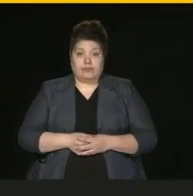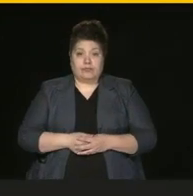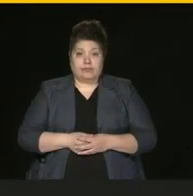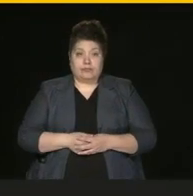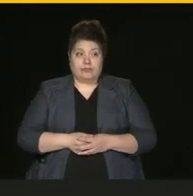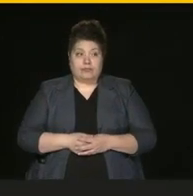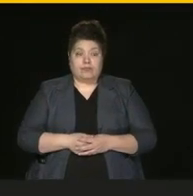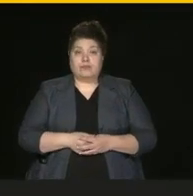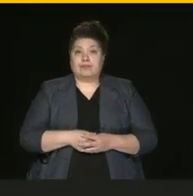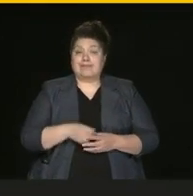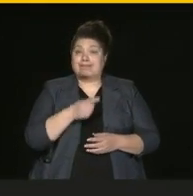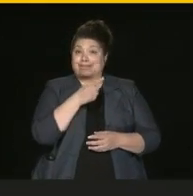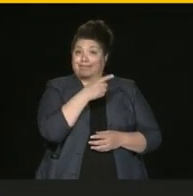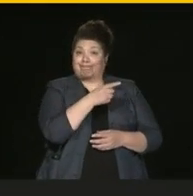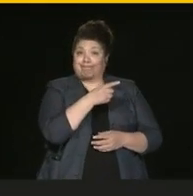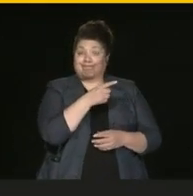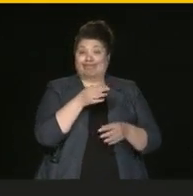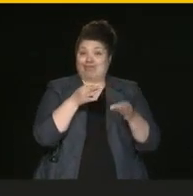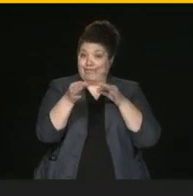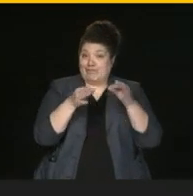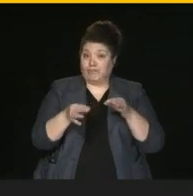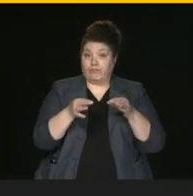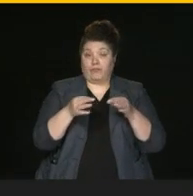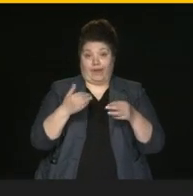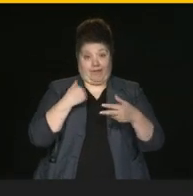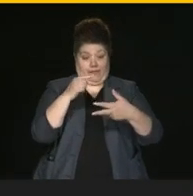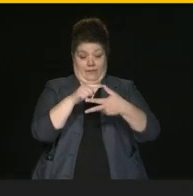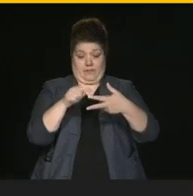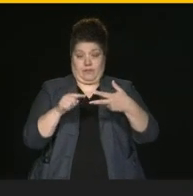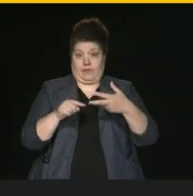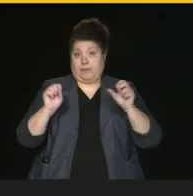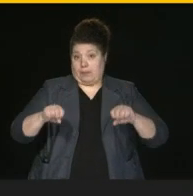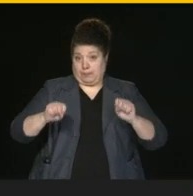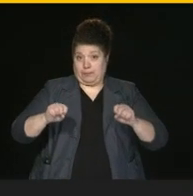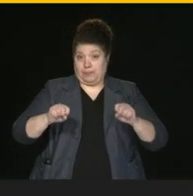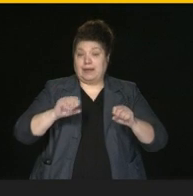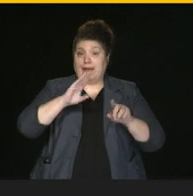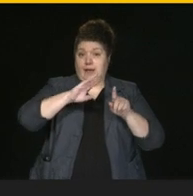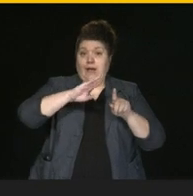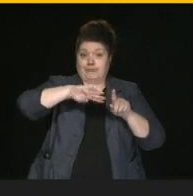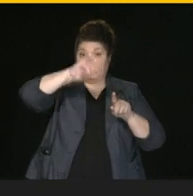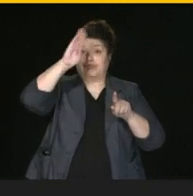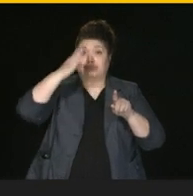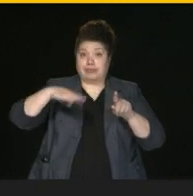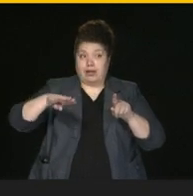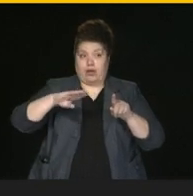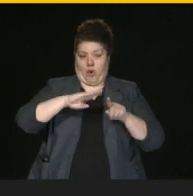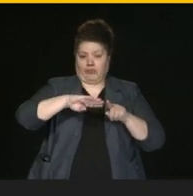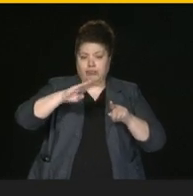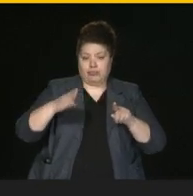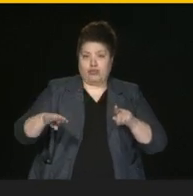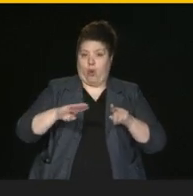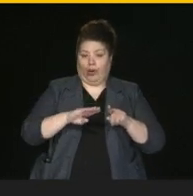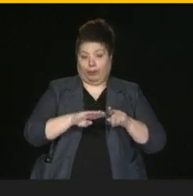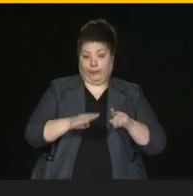Dr. NJO, SLIDE 14. SHSLIDE ILLUSTRATES THE THREE